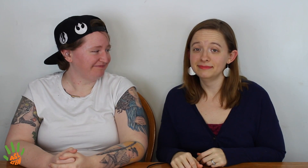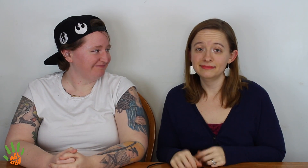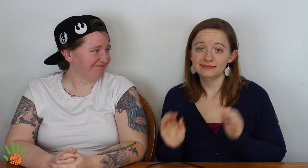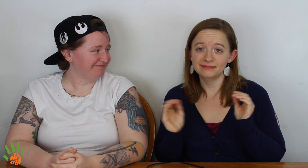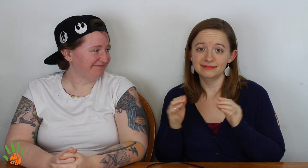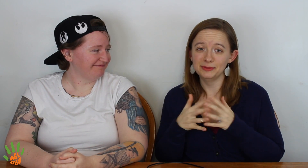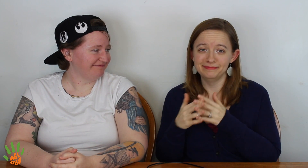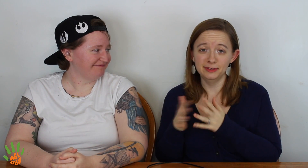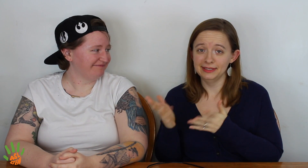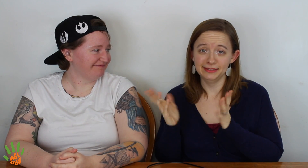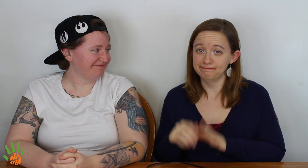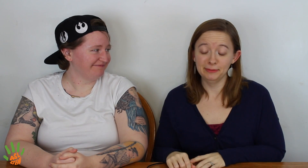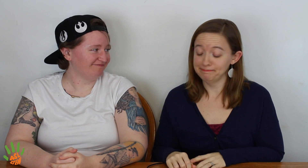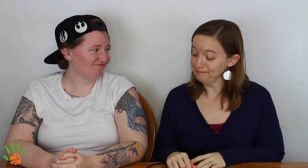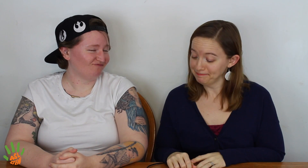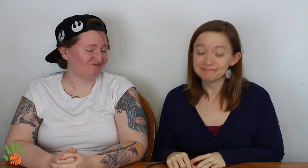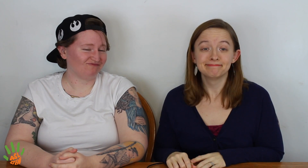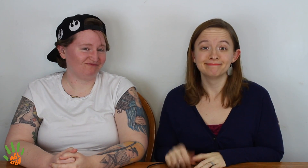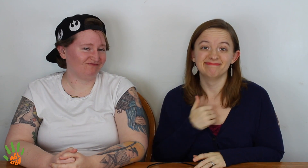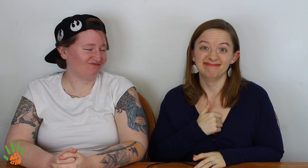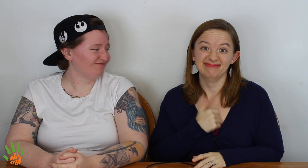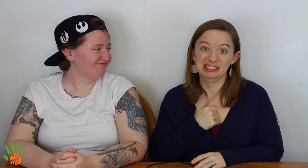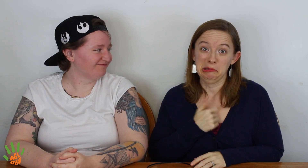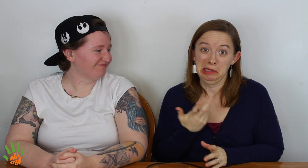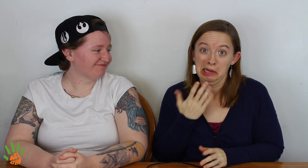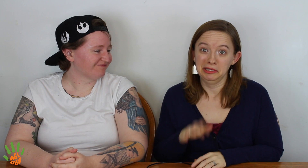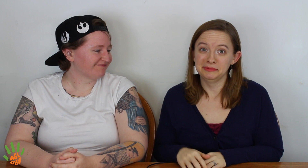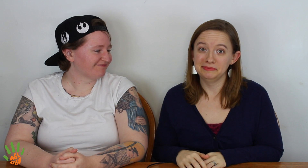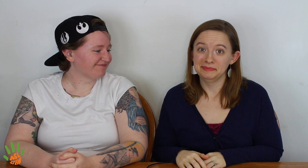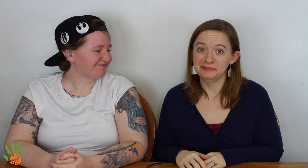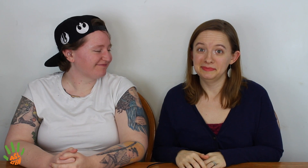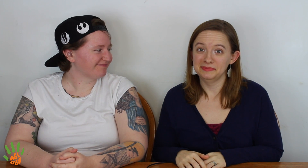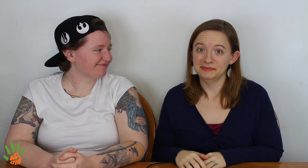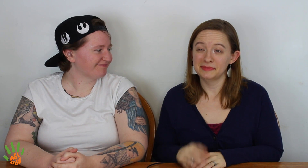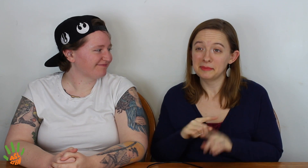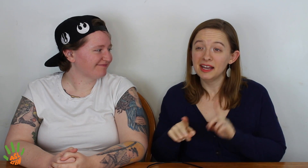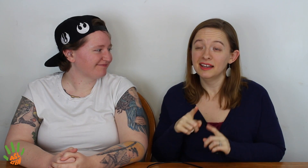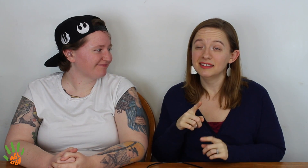No American, nope. Sorry, I don't know.